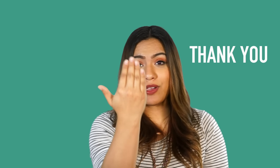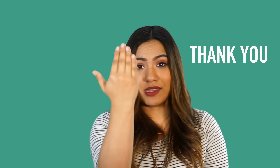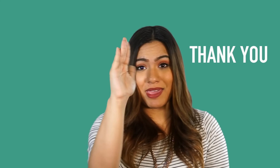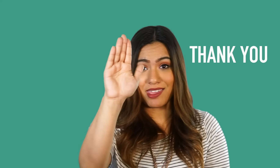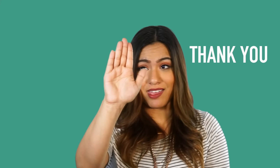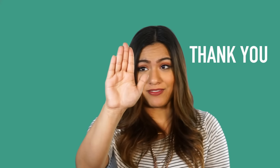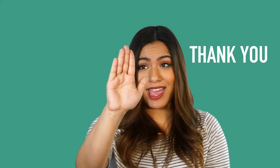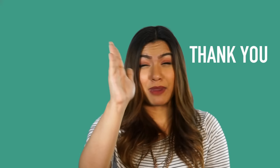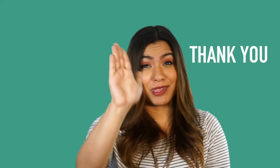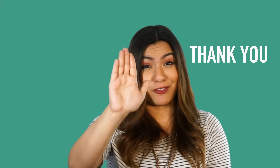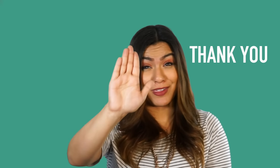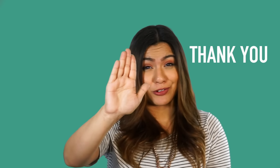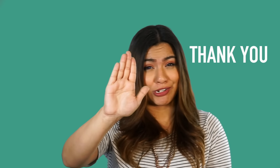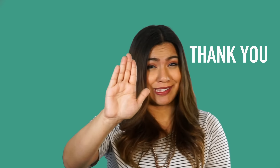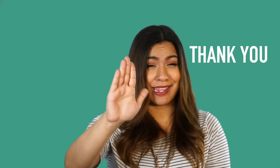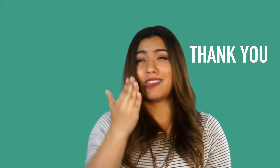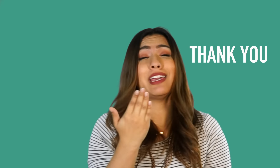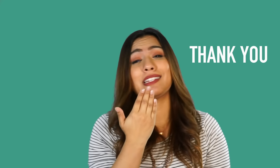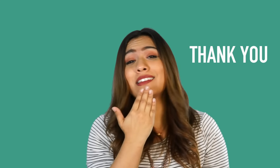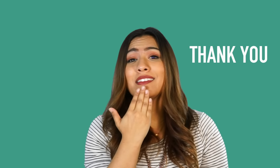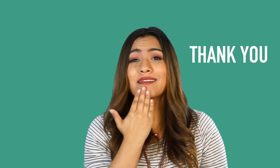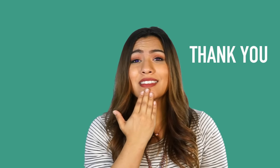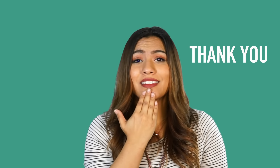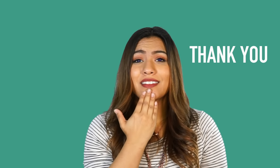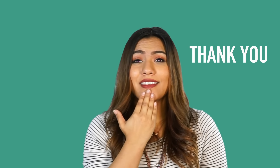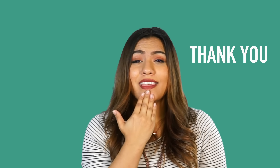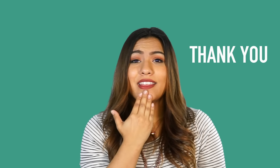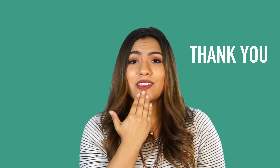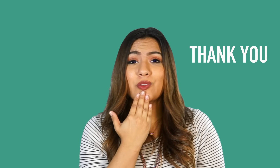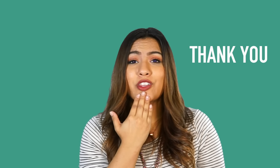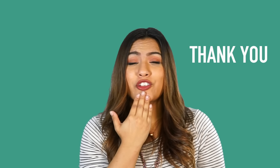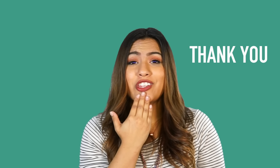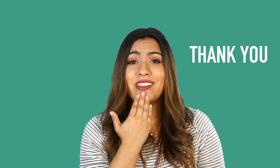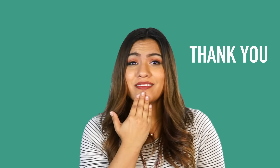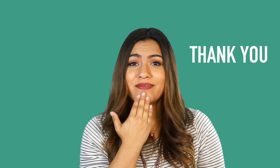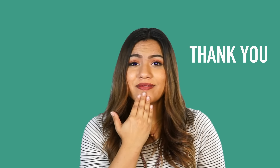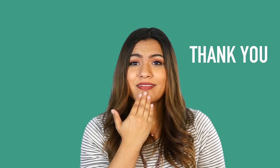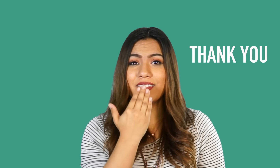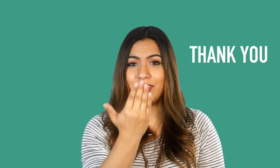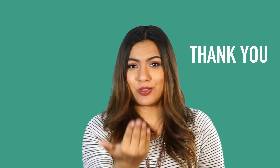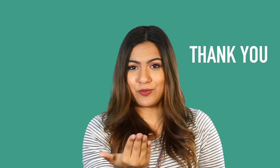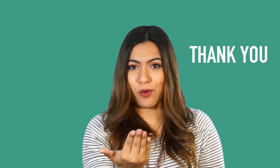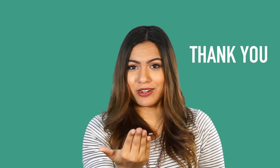You're going to make a front hand but your fingers are going to stay connected. Goes on your chin, goes forward.